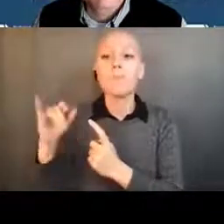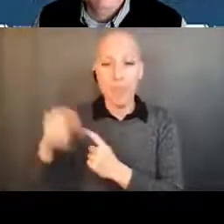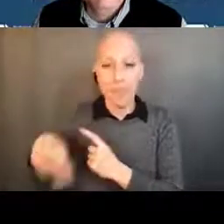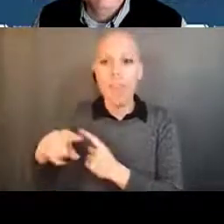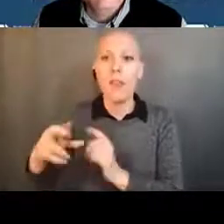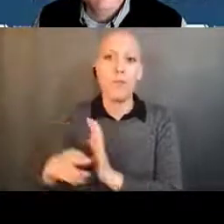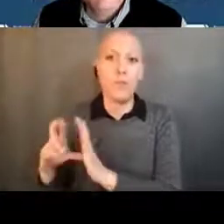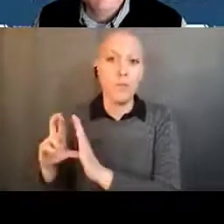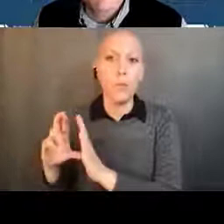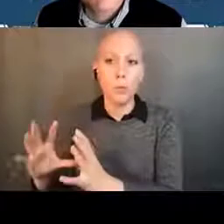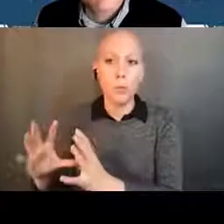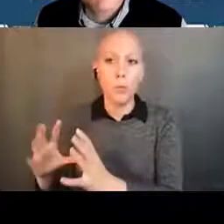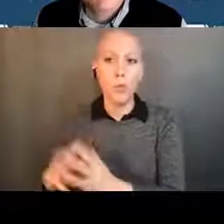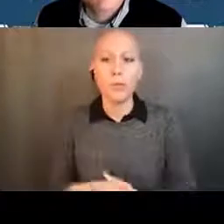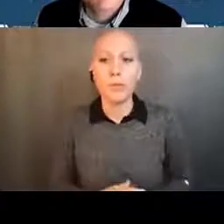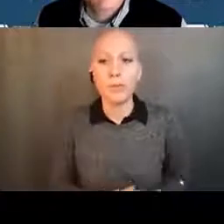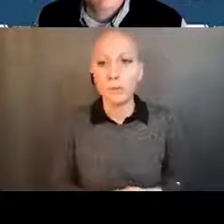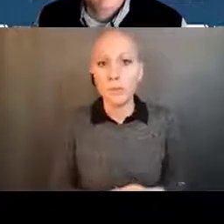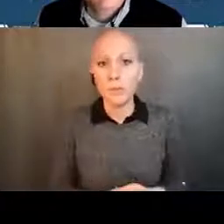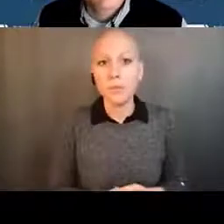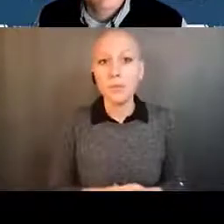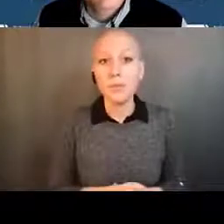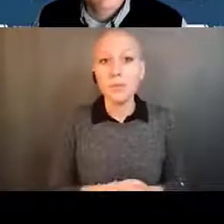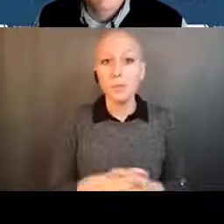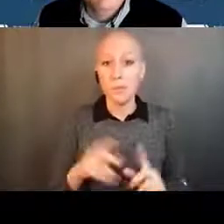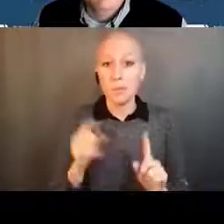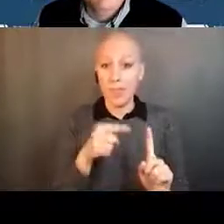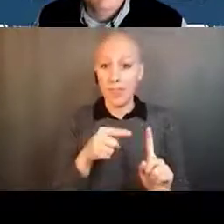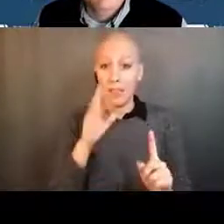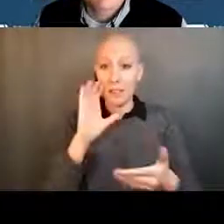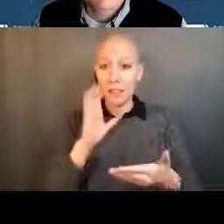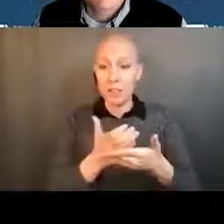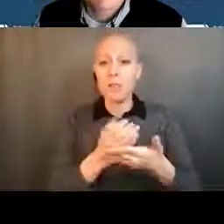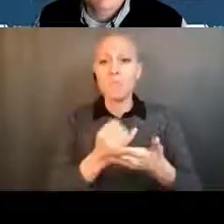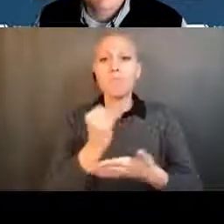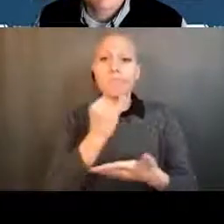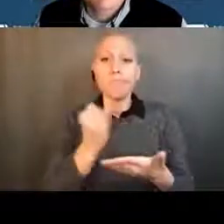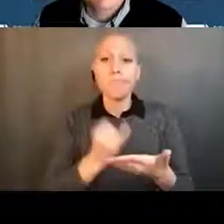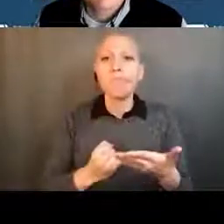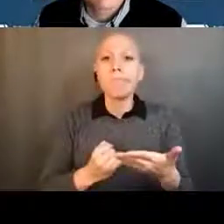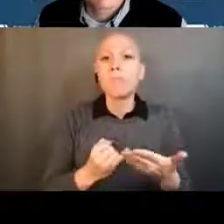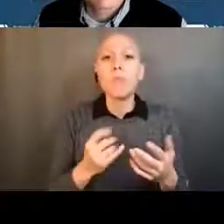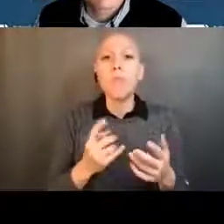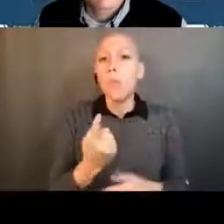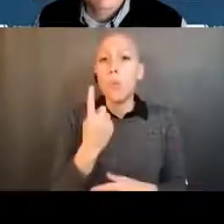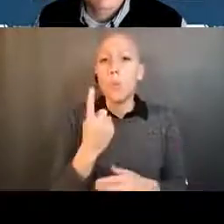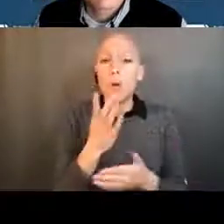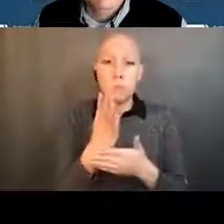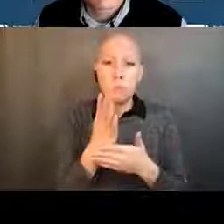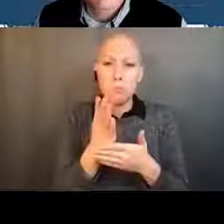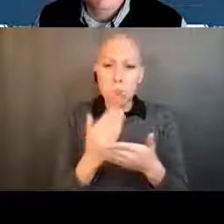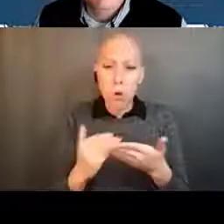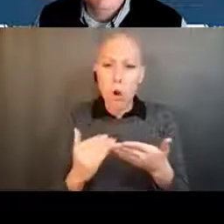This is a small snippet of all of, some of, the mechanisms that NIH supports throughout the years,